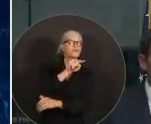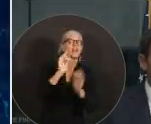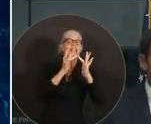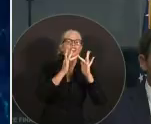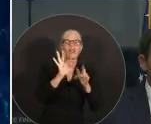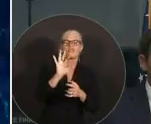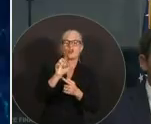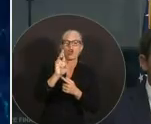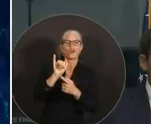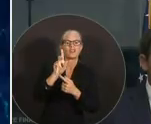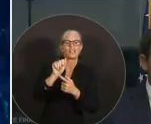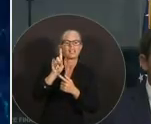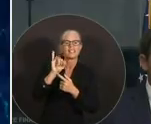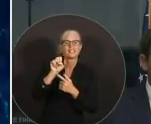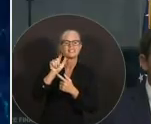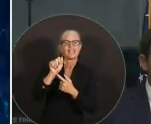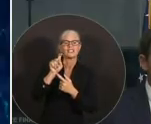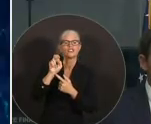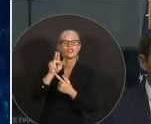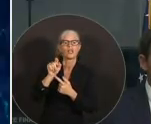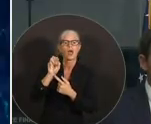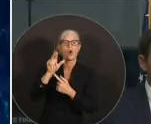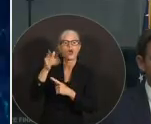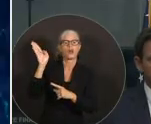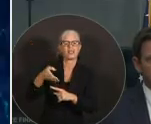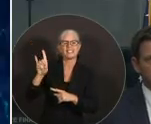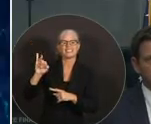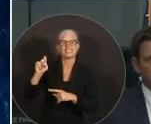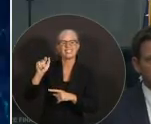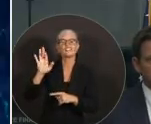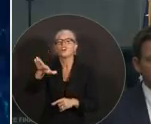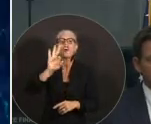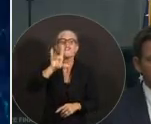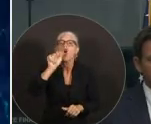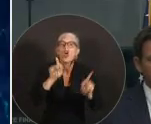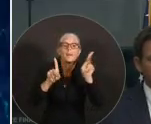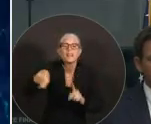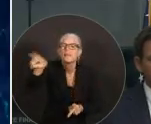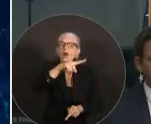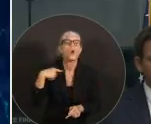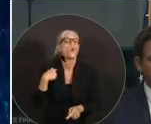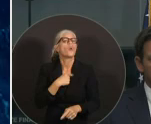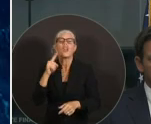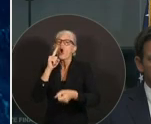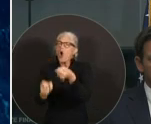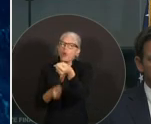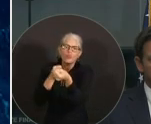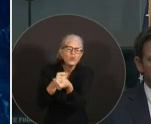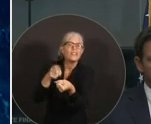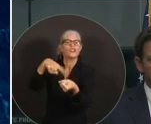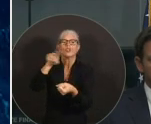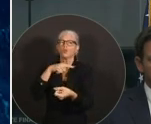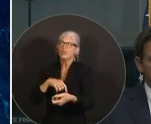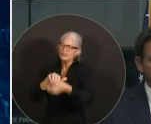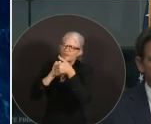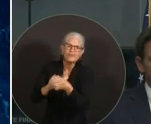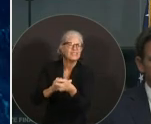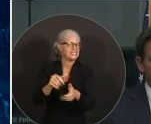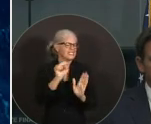FLORIDA DISASTER DOT ORG. SLASH UPDATE. FLORIDIANS. WE'RE WITH YOU. WE WILL BE WITH YOU. THE FLOAT STATE OF